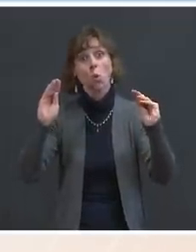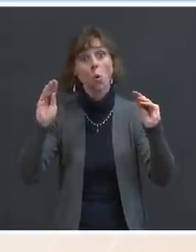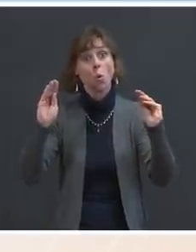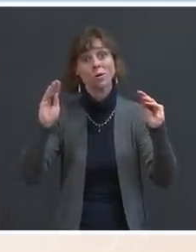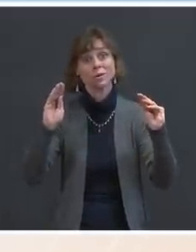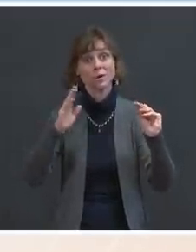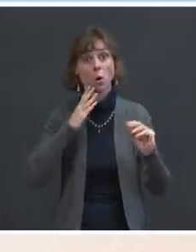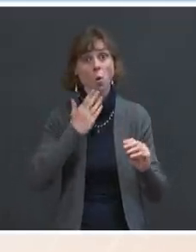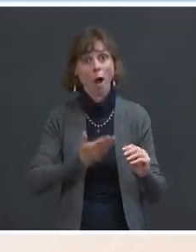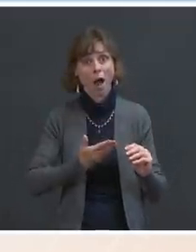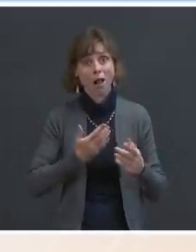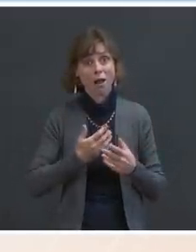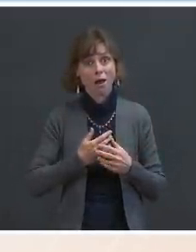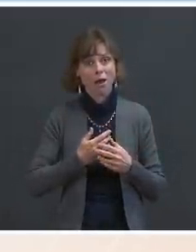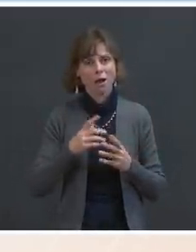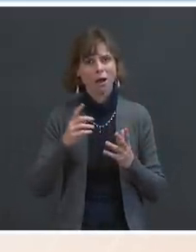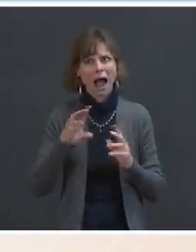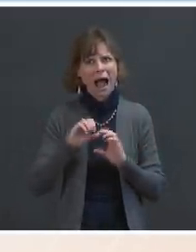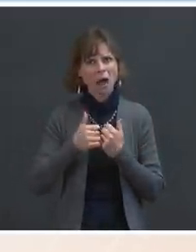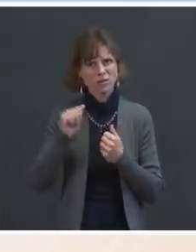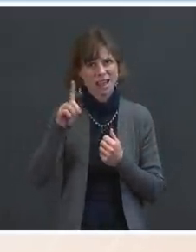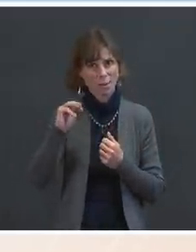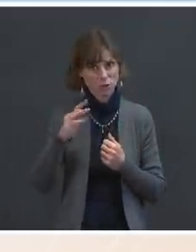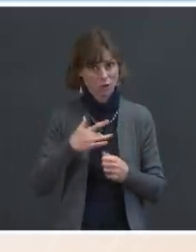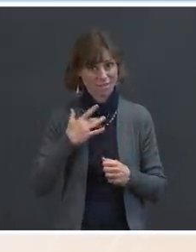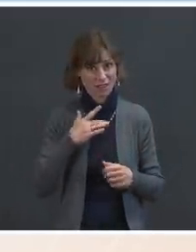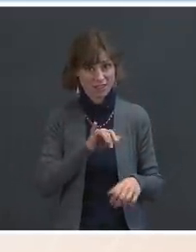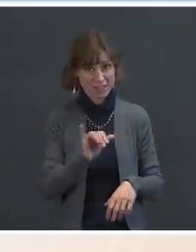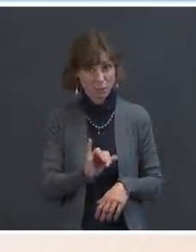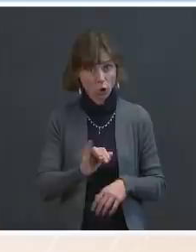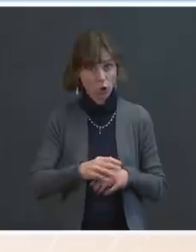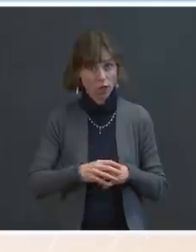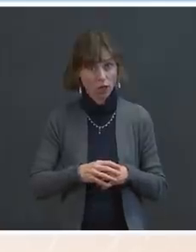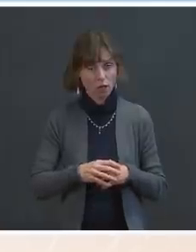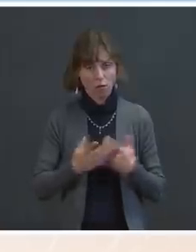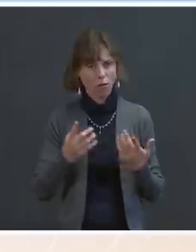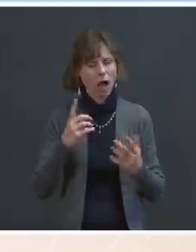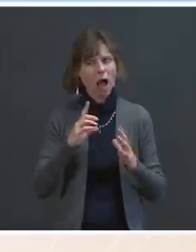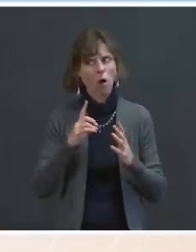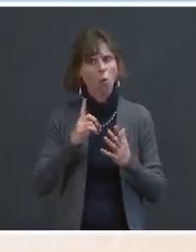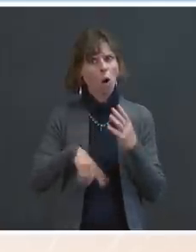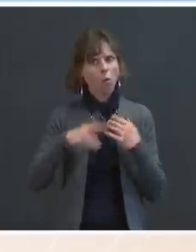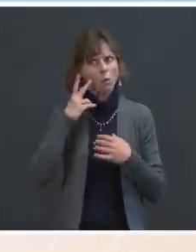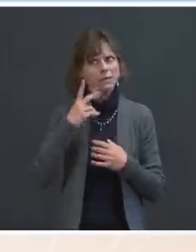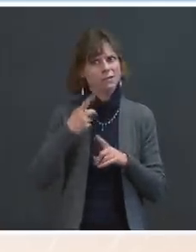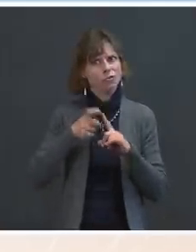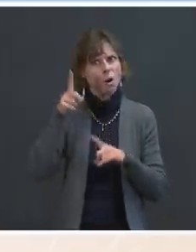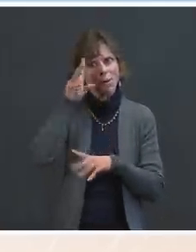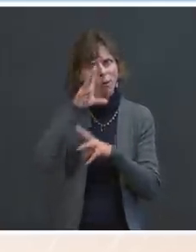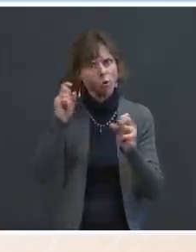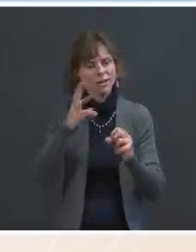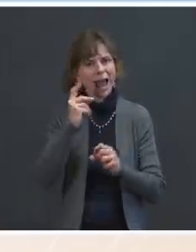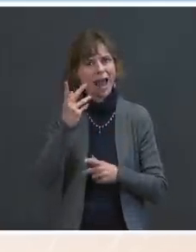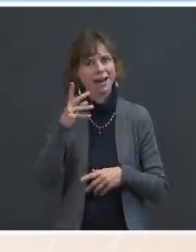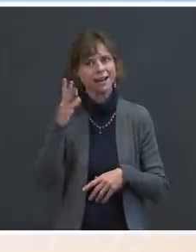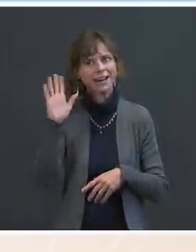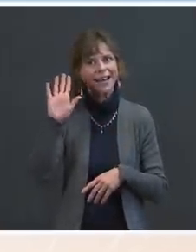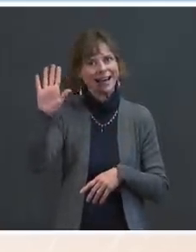of the Obama administration feel similarly. Can you explain to us what we're going to see from the President, from surrogates? How is this message going to be delivered